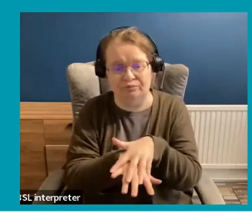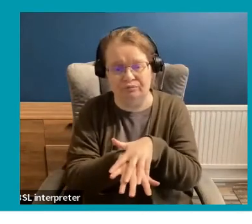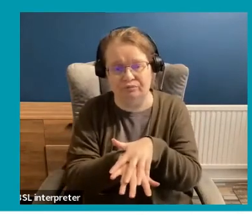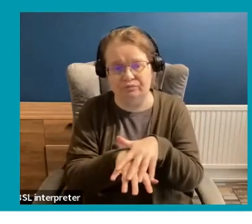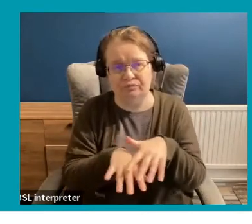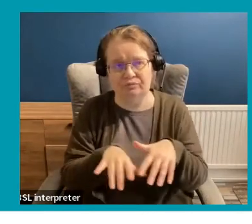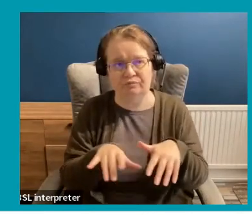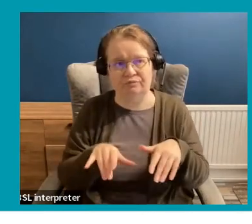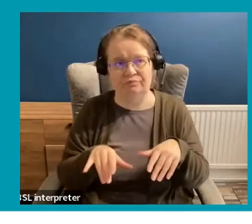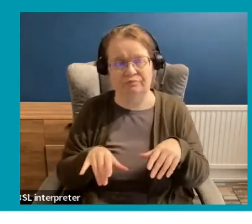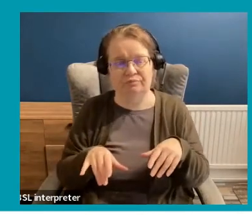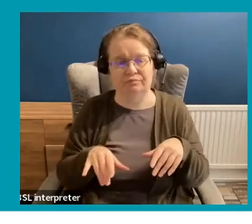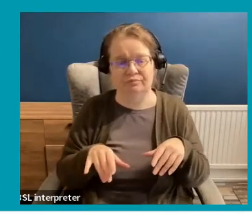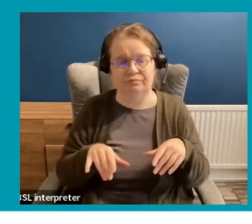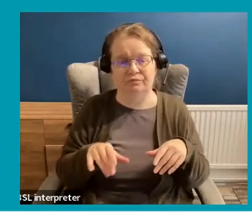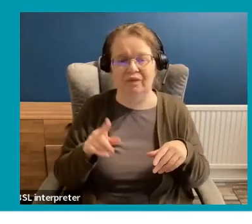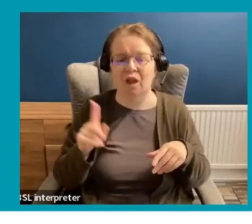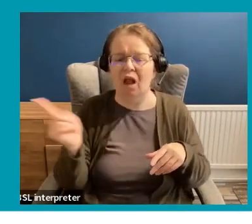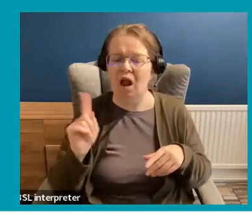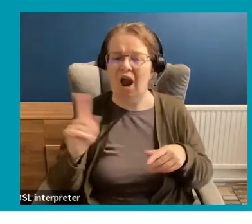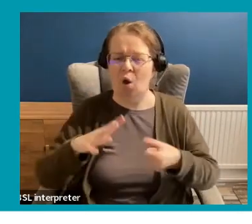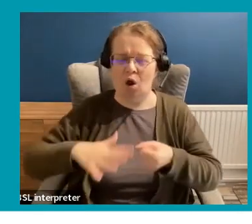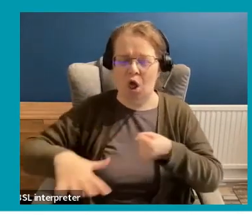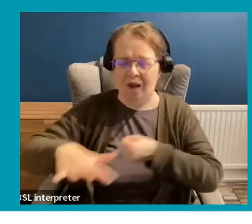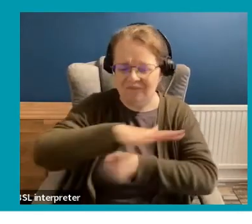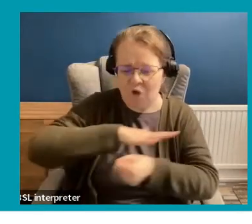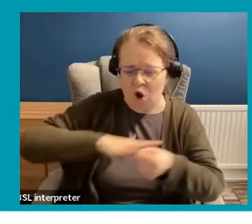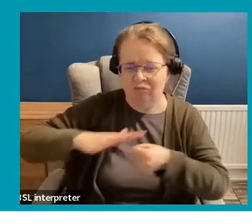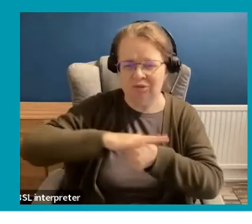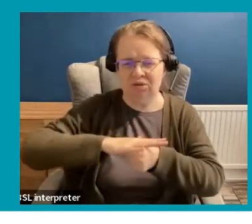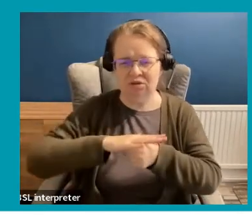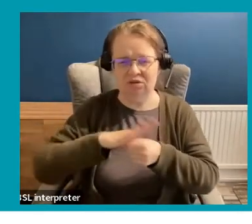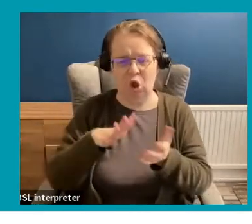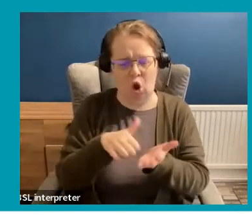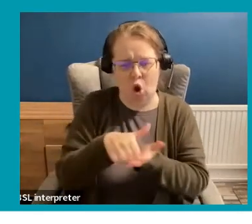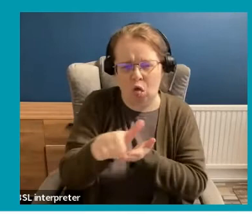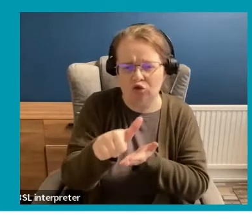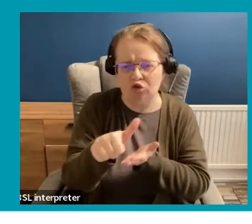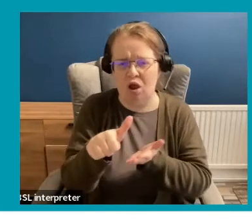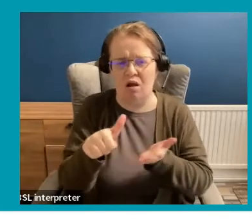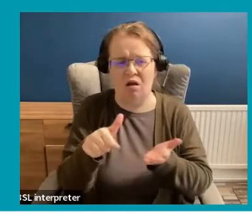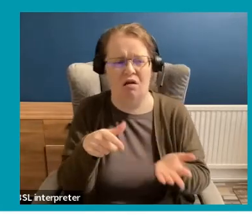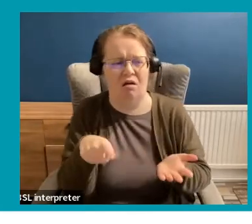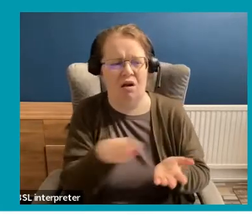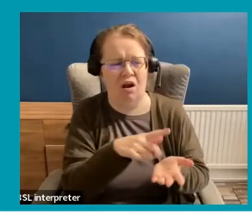And what kind of environment or culture we want people to move towards.